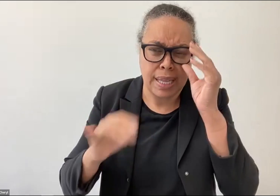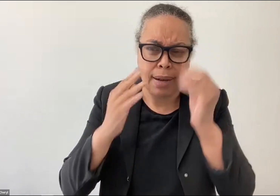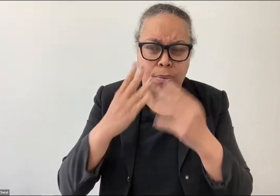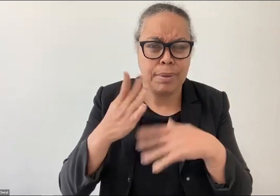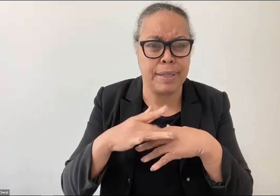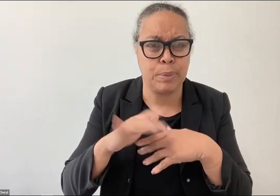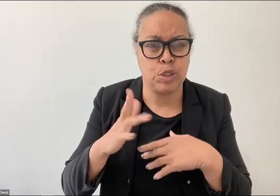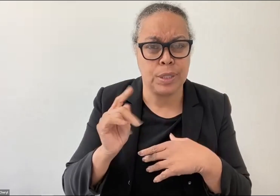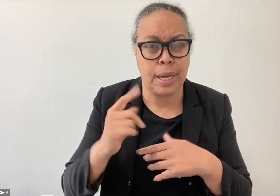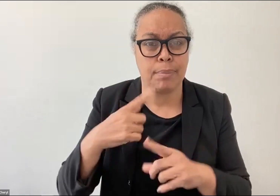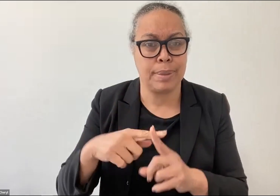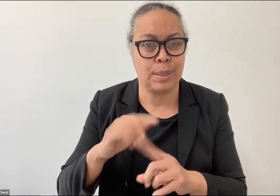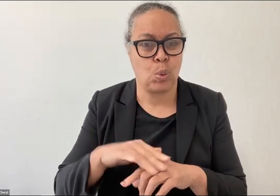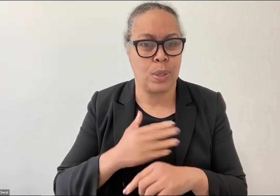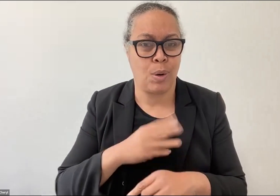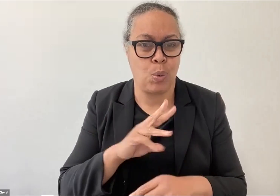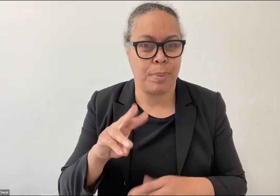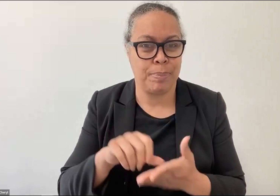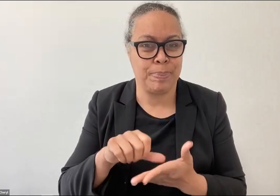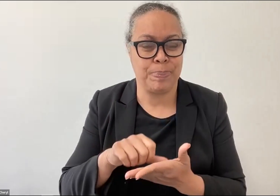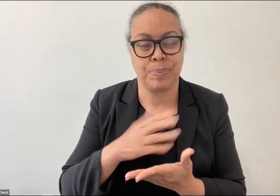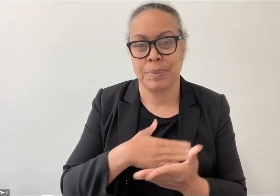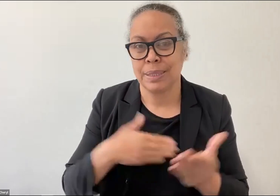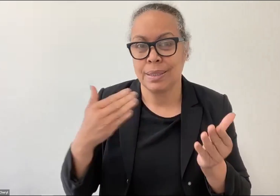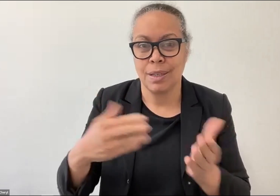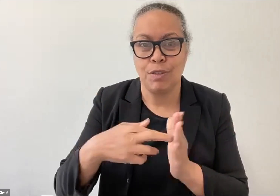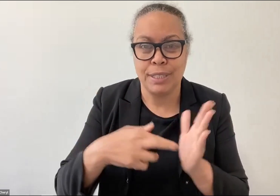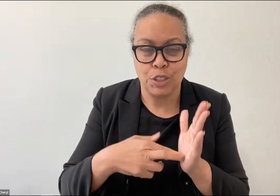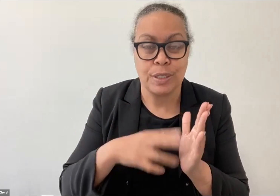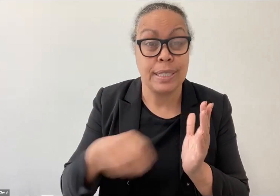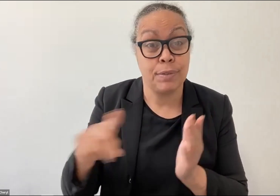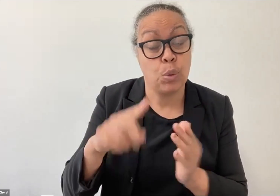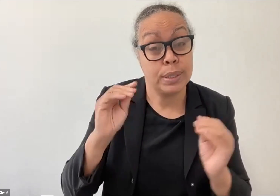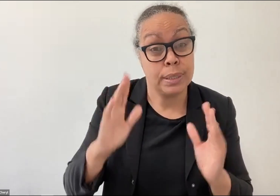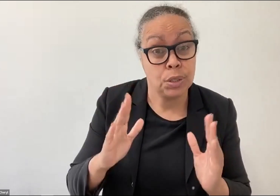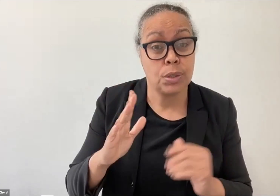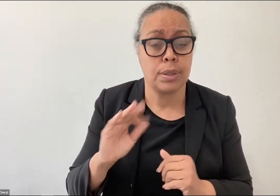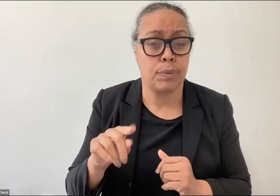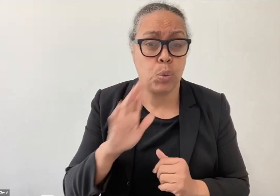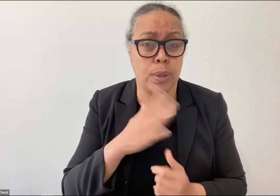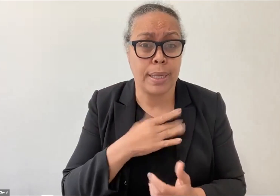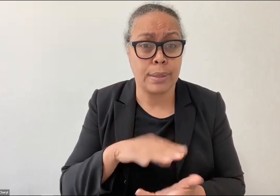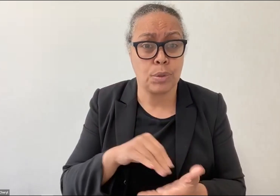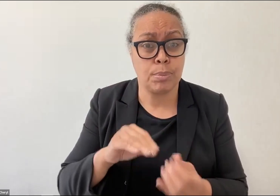It's also on our website so please register if you're a teacher, or you just want to learn a little bit more.